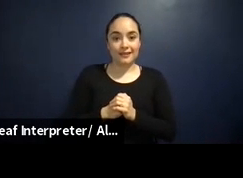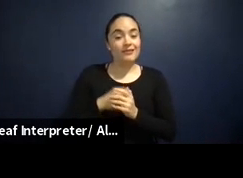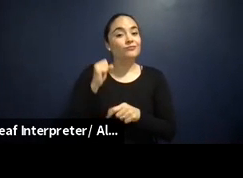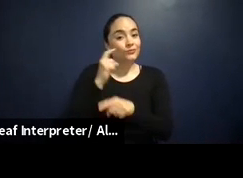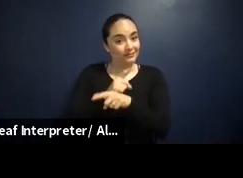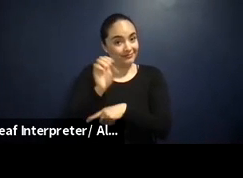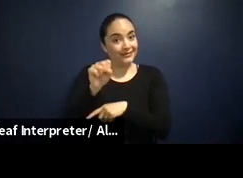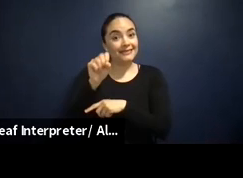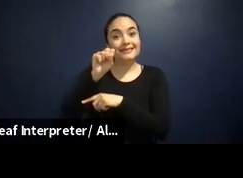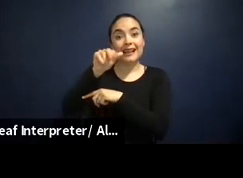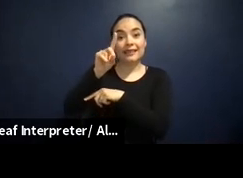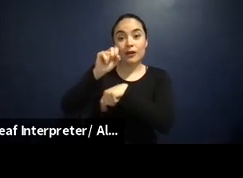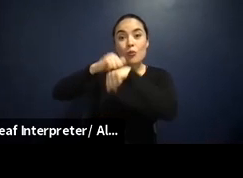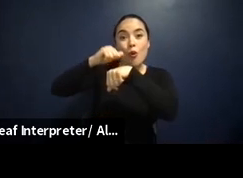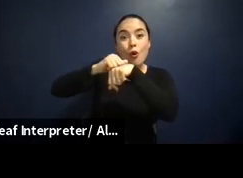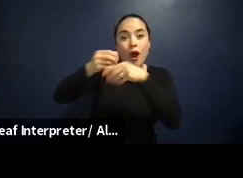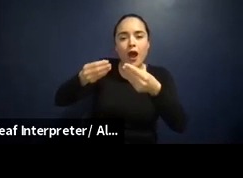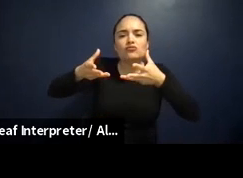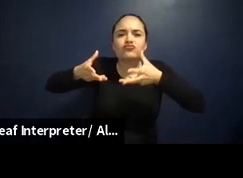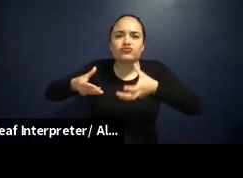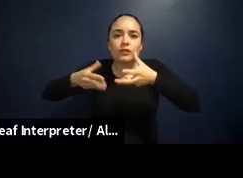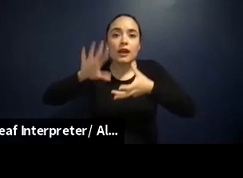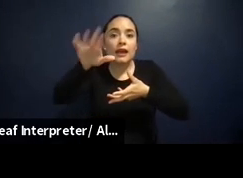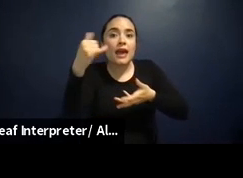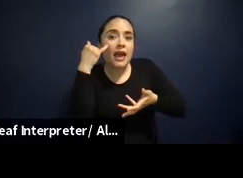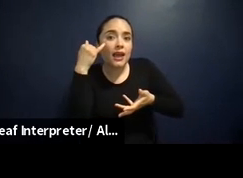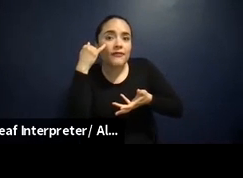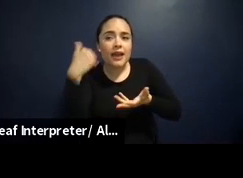surface, so that's what we're seeing there in the one that you're pointing out is